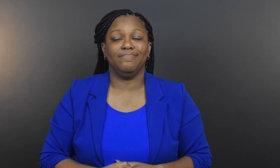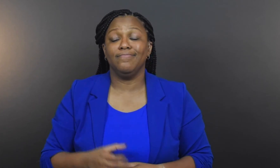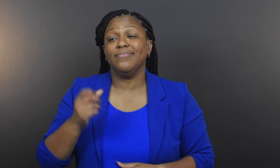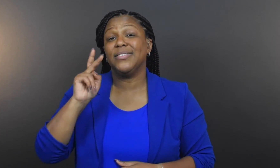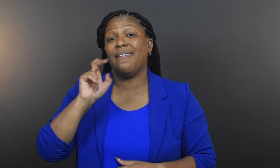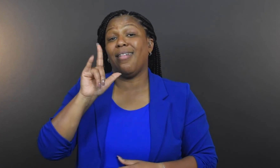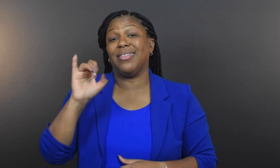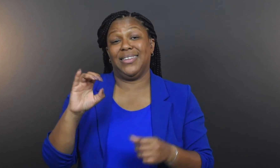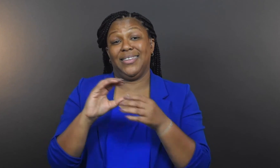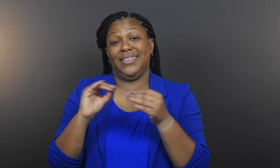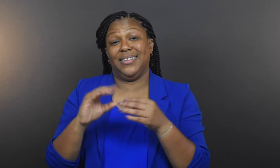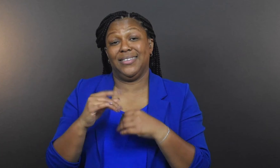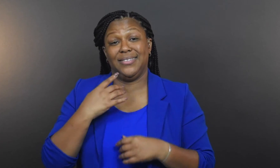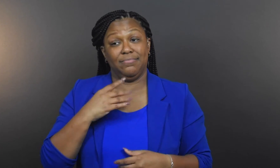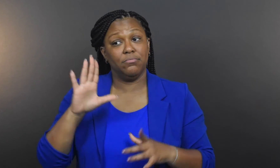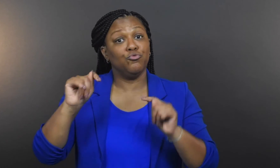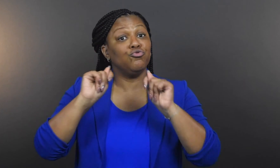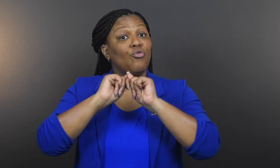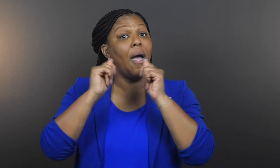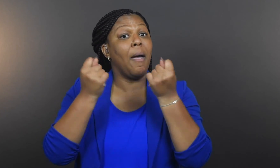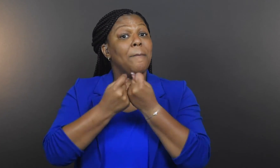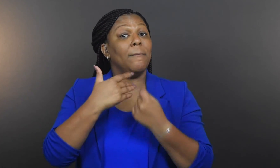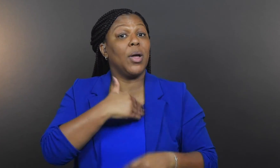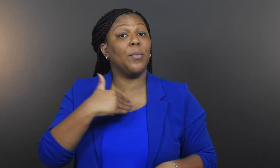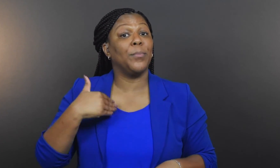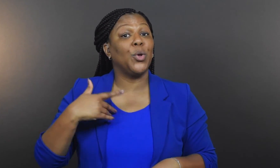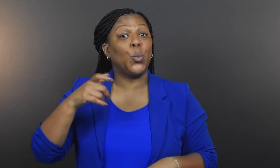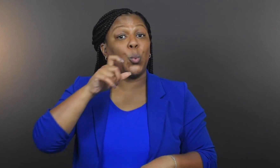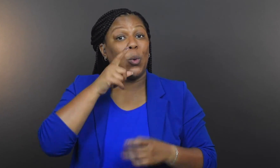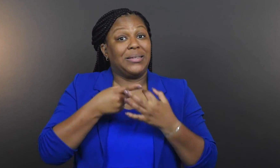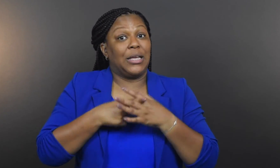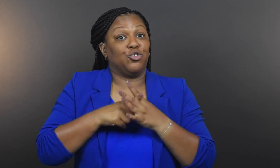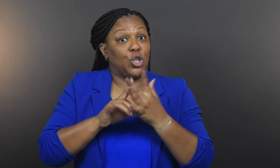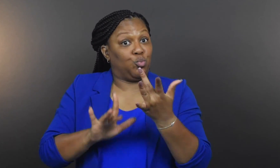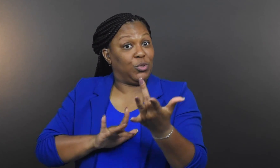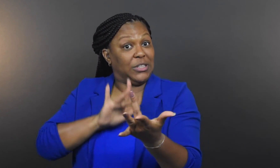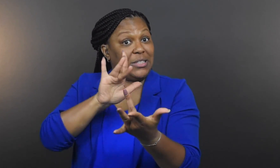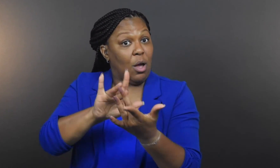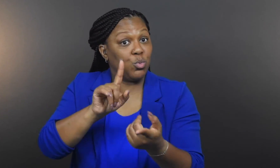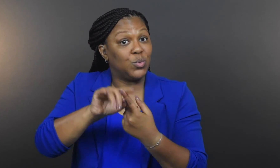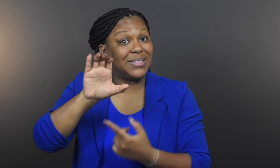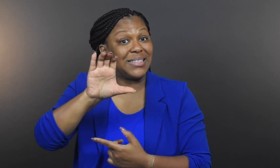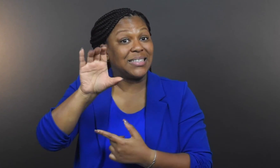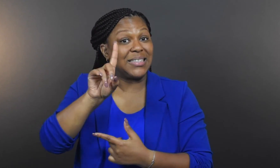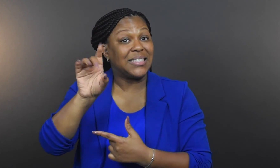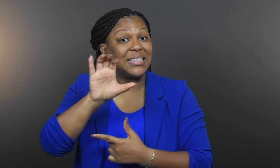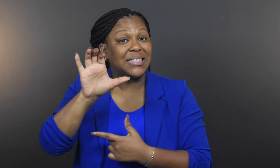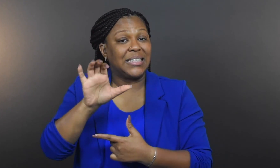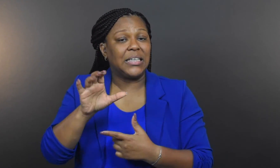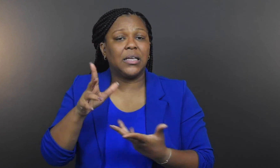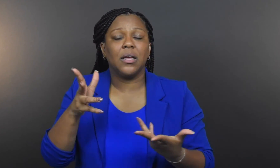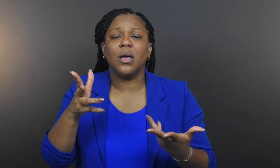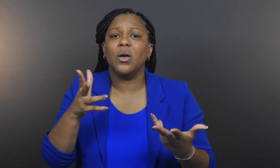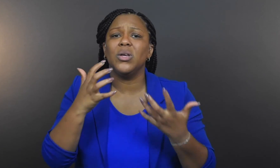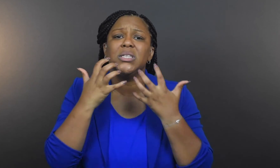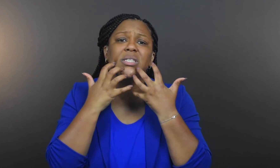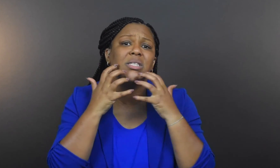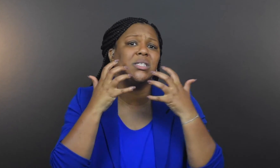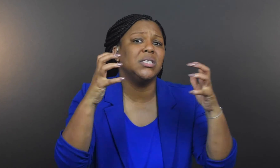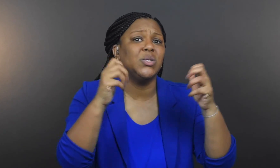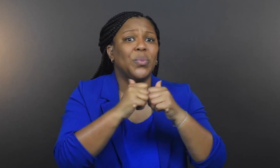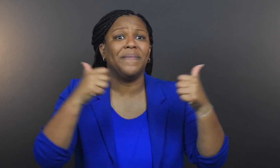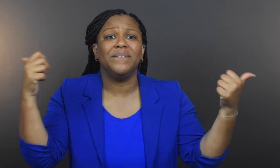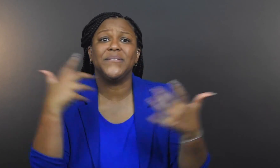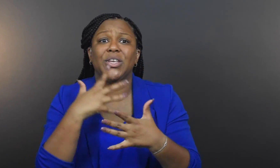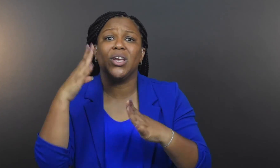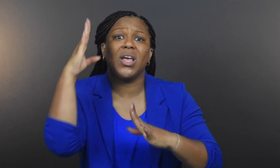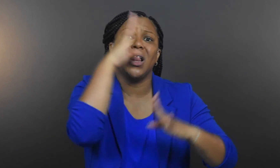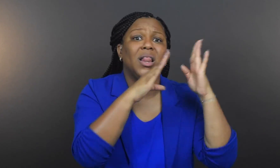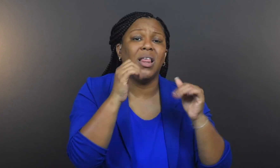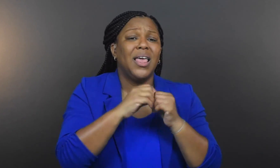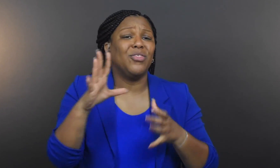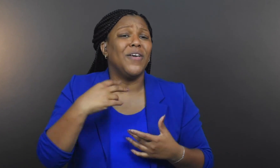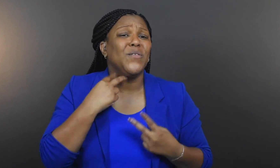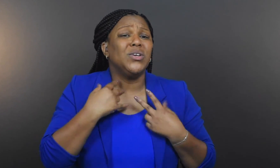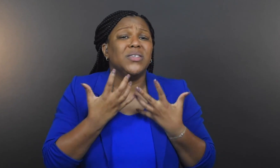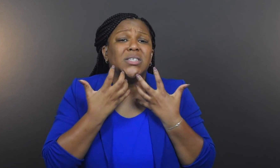“Tribal members, who initially reach out to CDC with despair and fear in their voices,